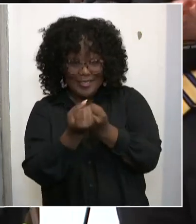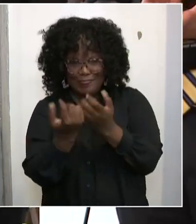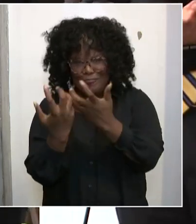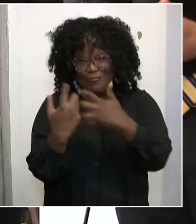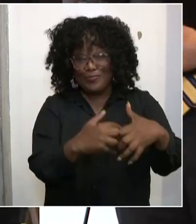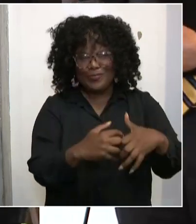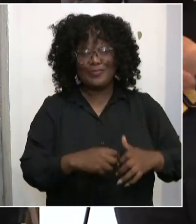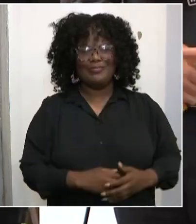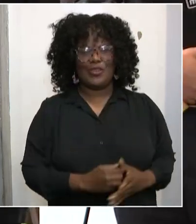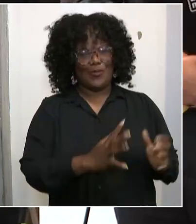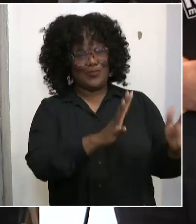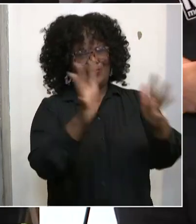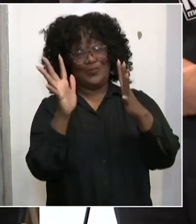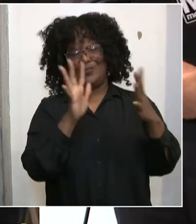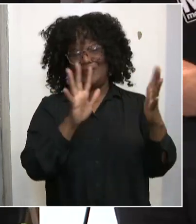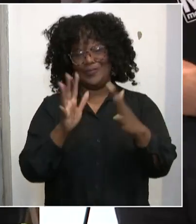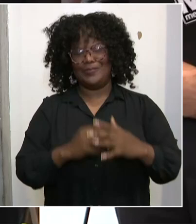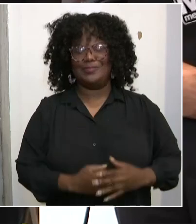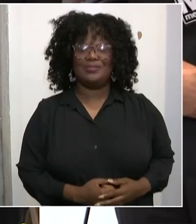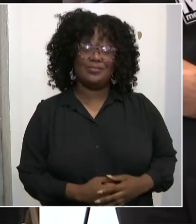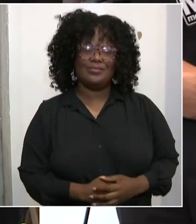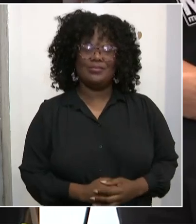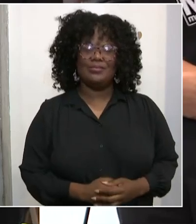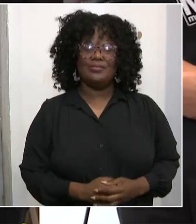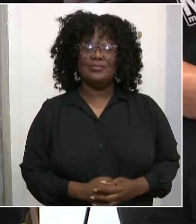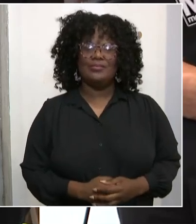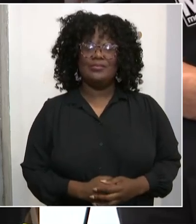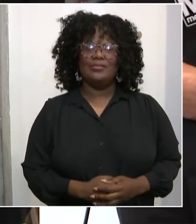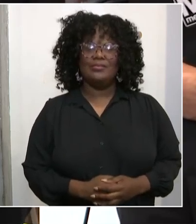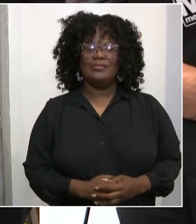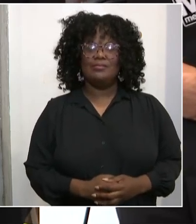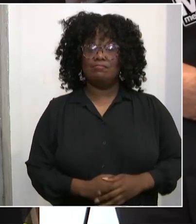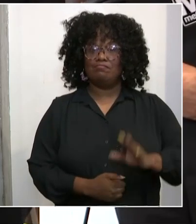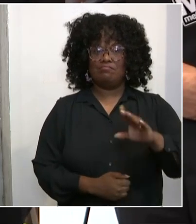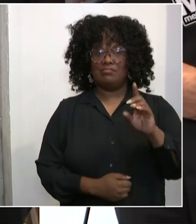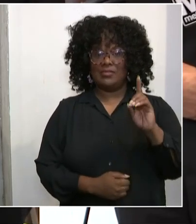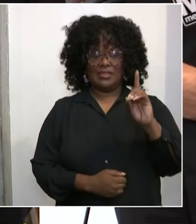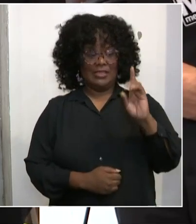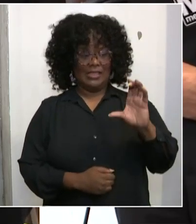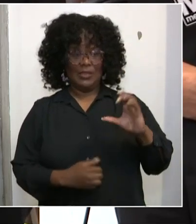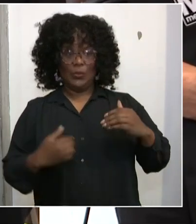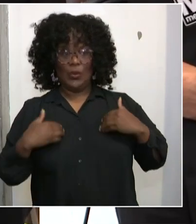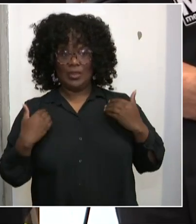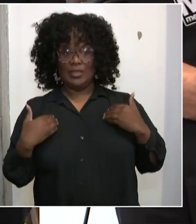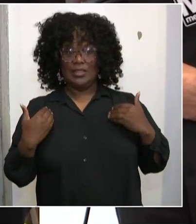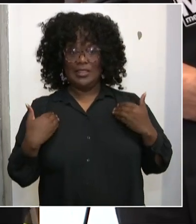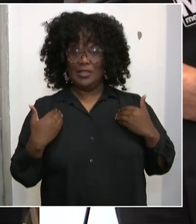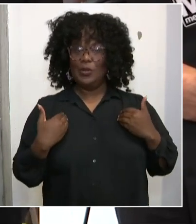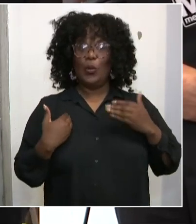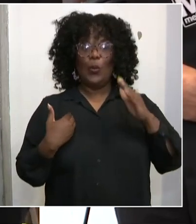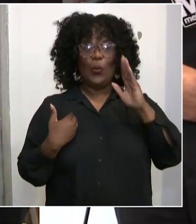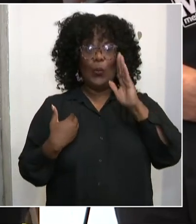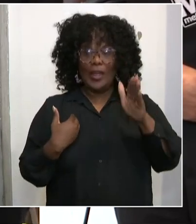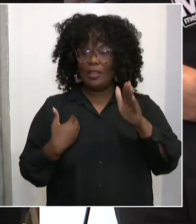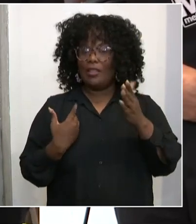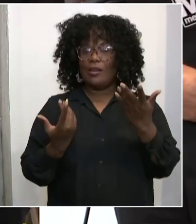We will have DC youth assigned to our community outreach program. We will have 30 positions for our junior police academy